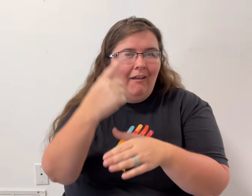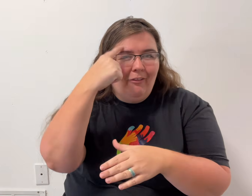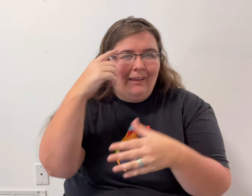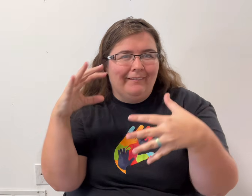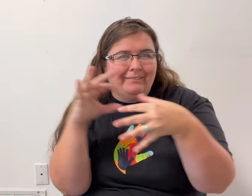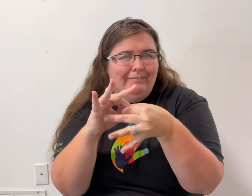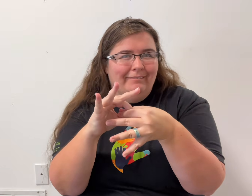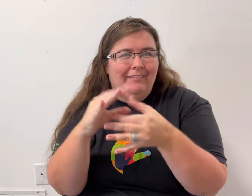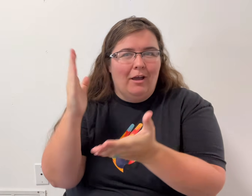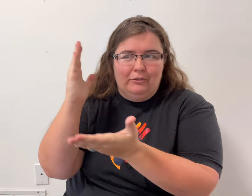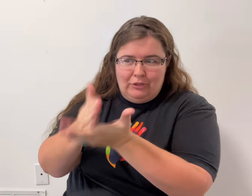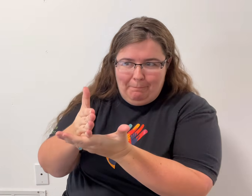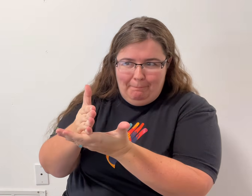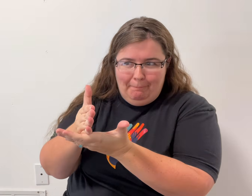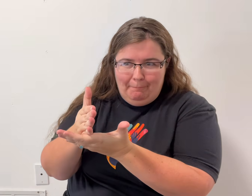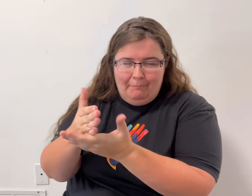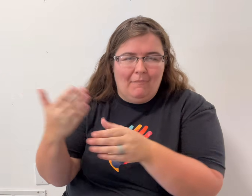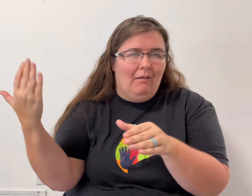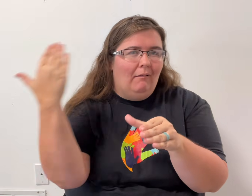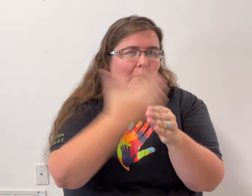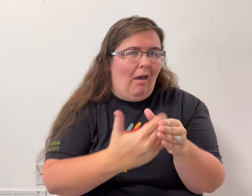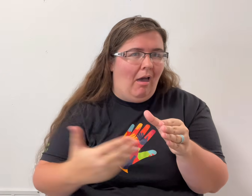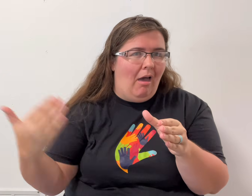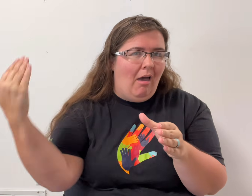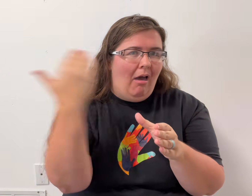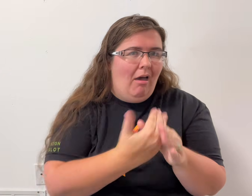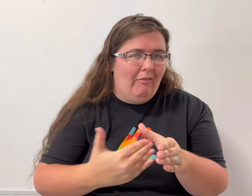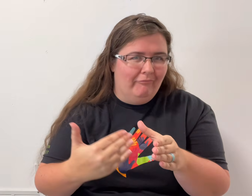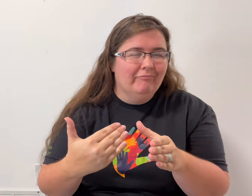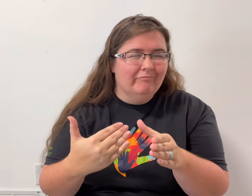You can link these in your mind: STOP and BOTHER